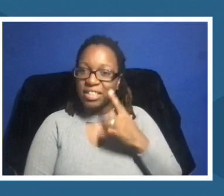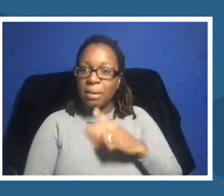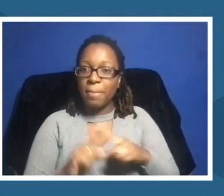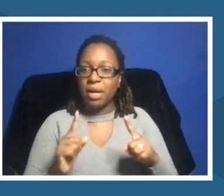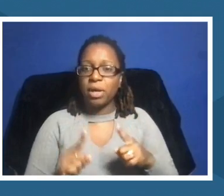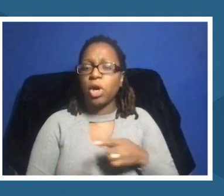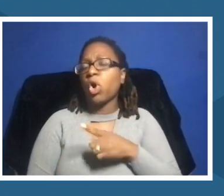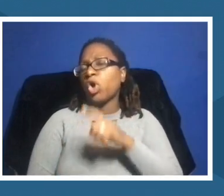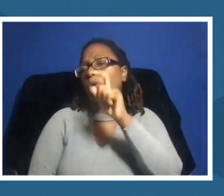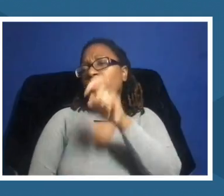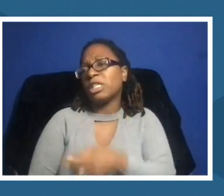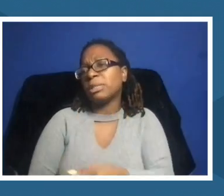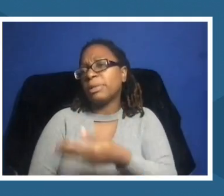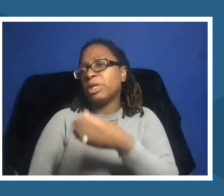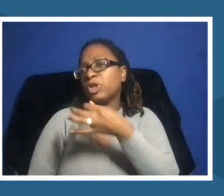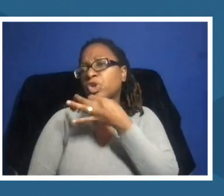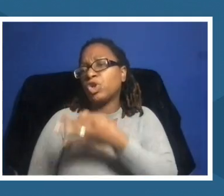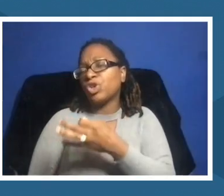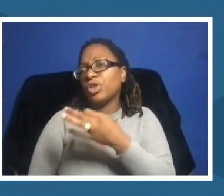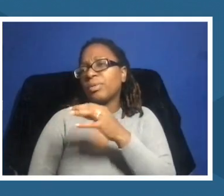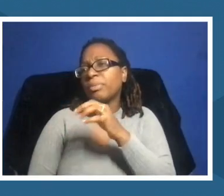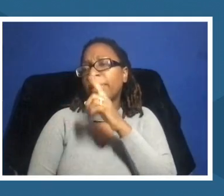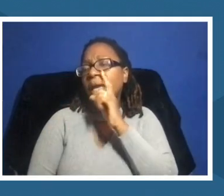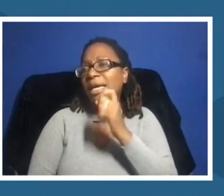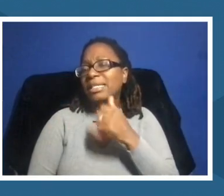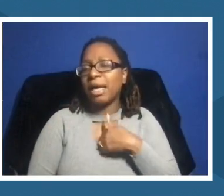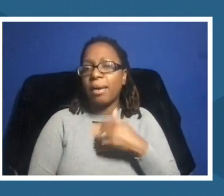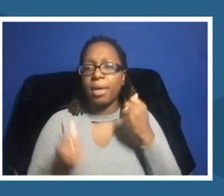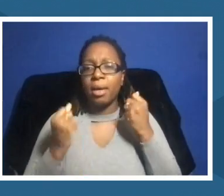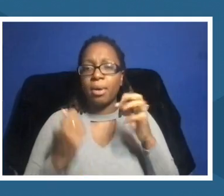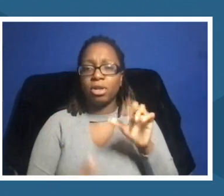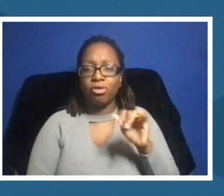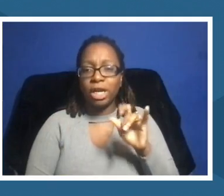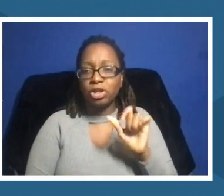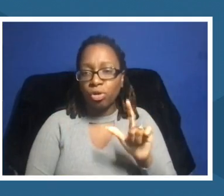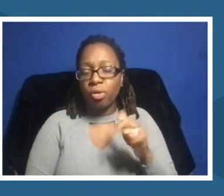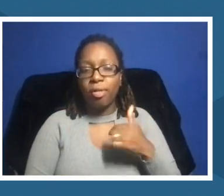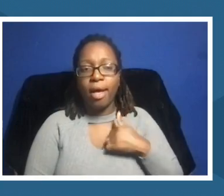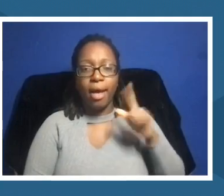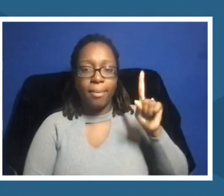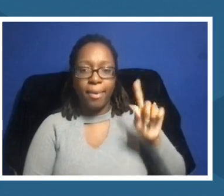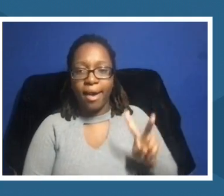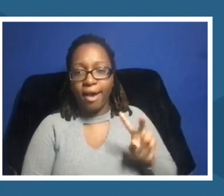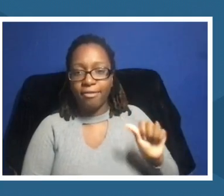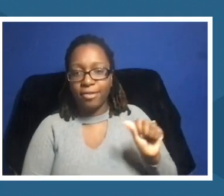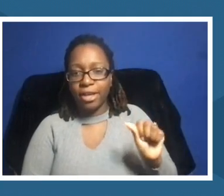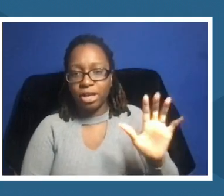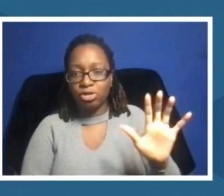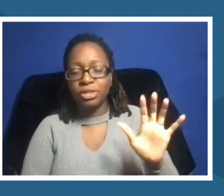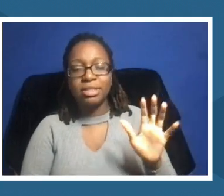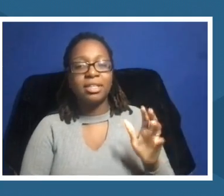half of the time because i'm multi-racial i'm i'm half asian and so a